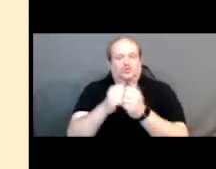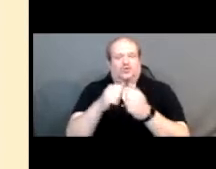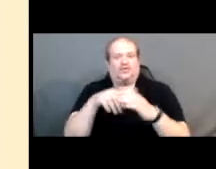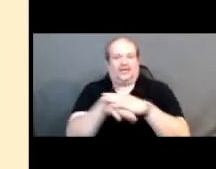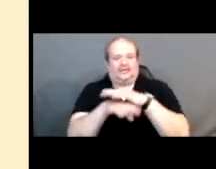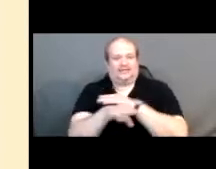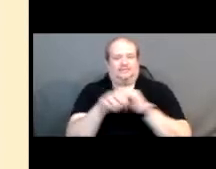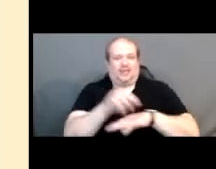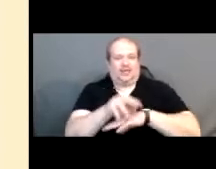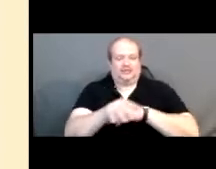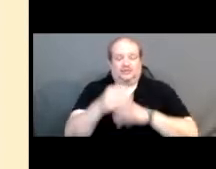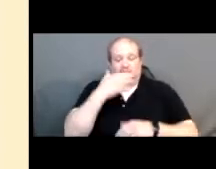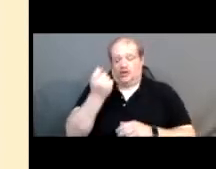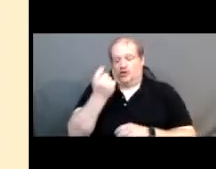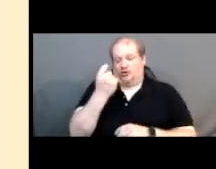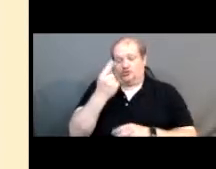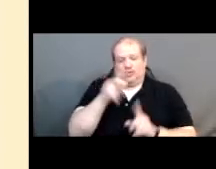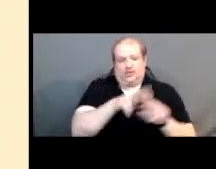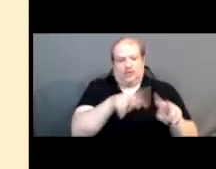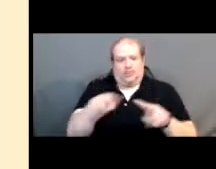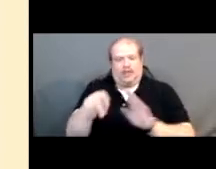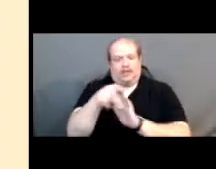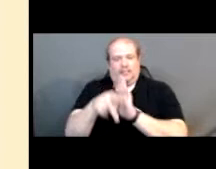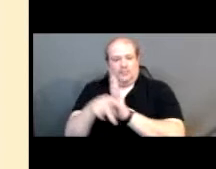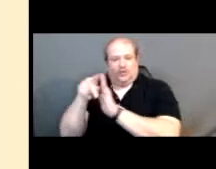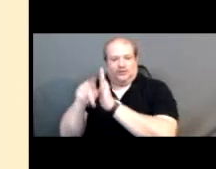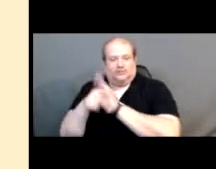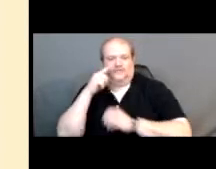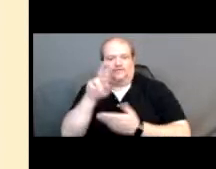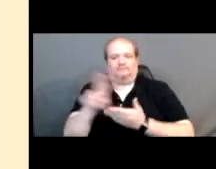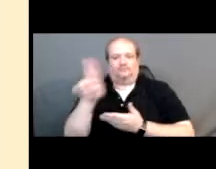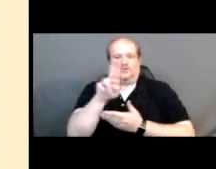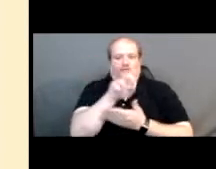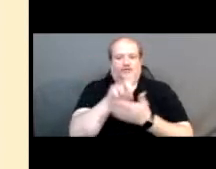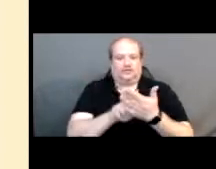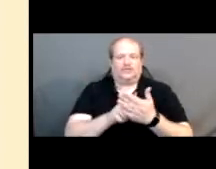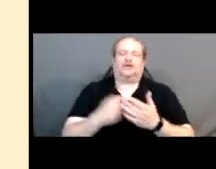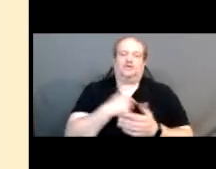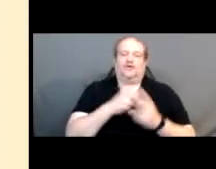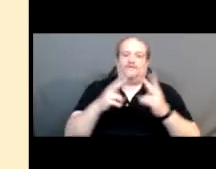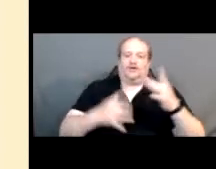to better understand and apply the principles of universal design. We are very excited about the